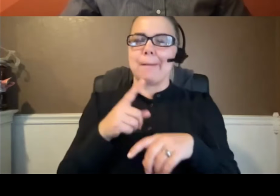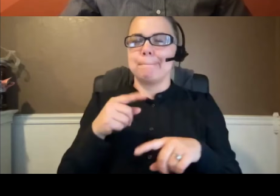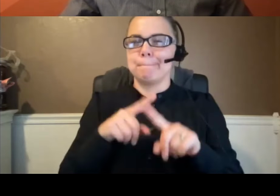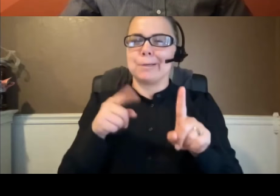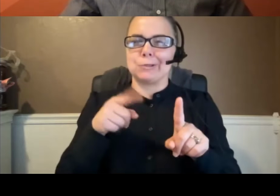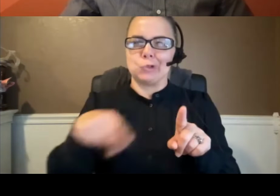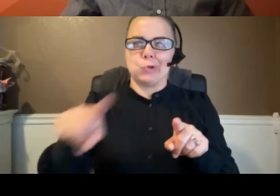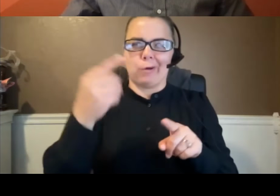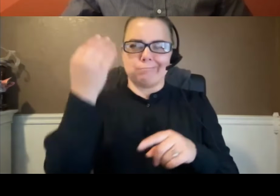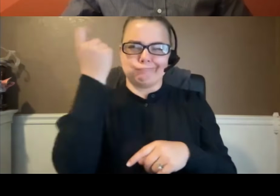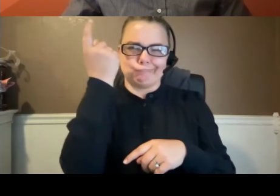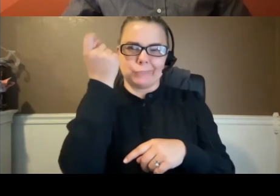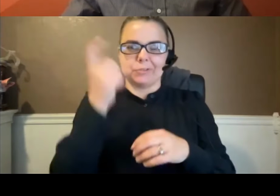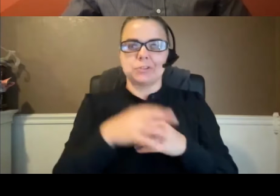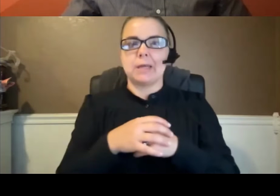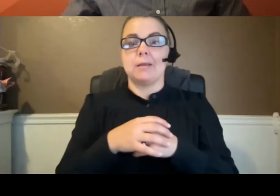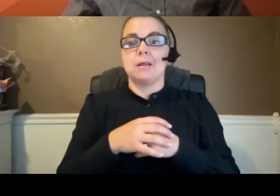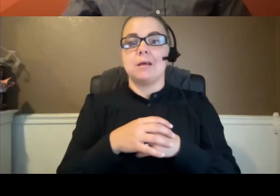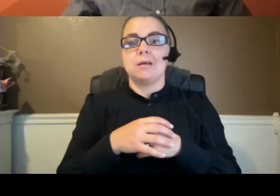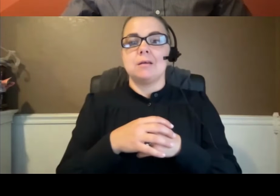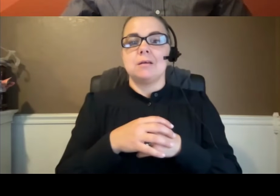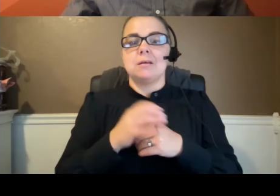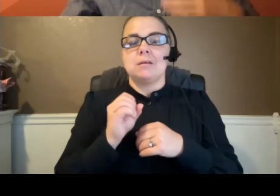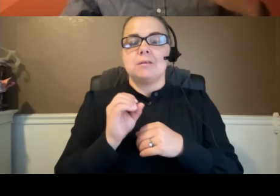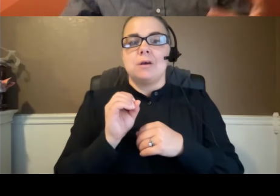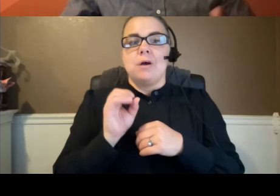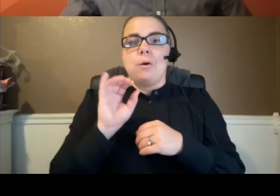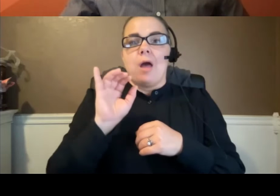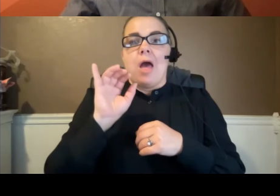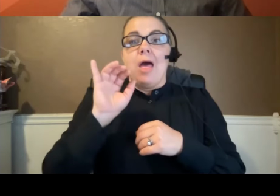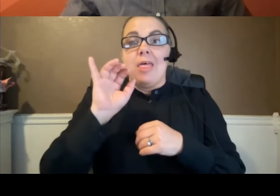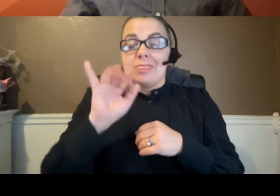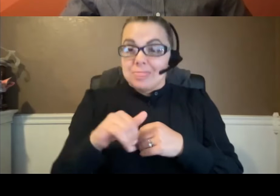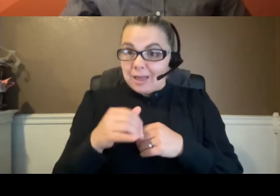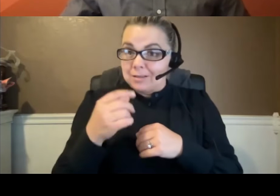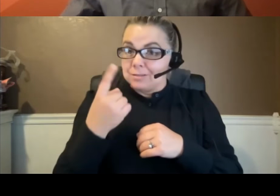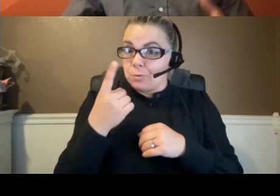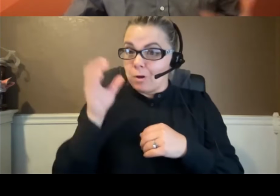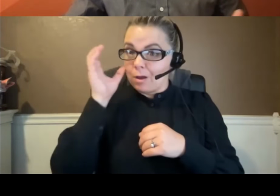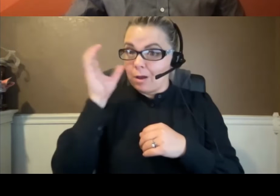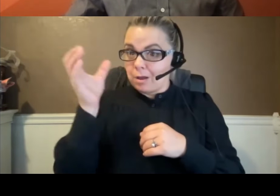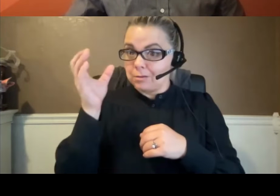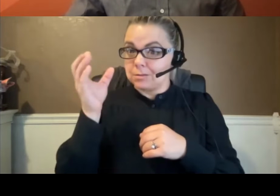of that. And so that is... that's the concept of data sonification. And the last example